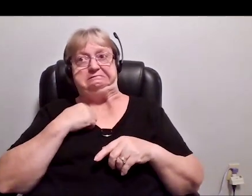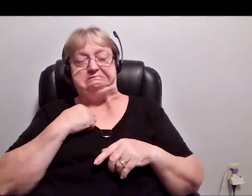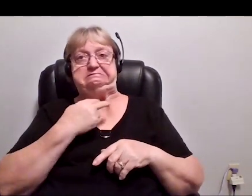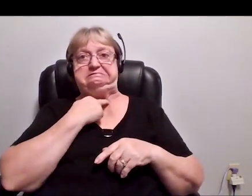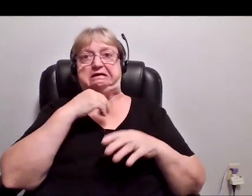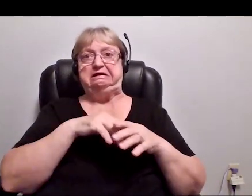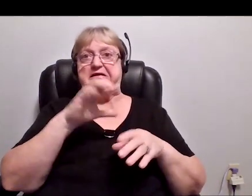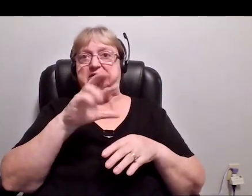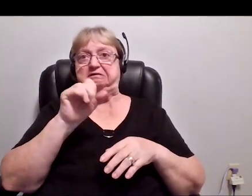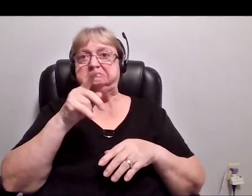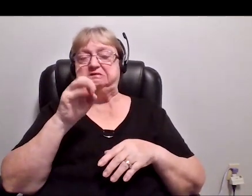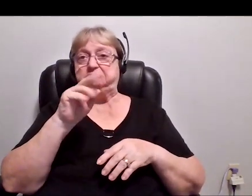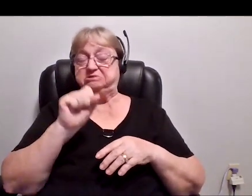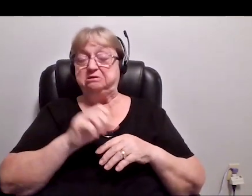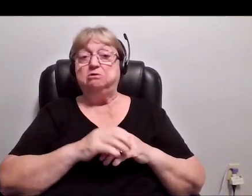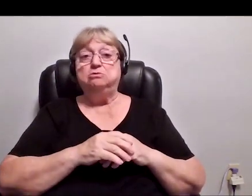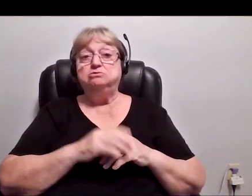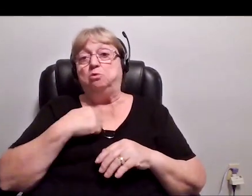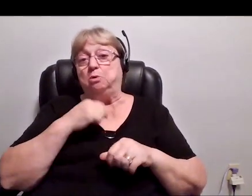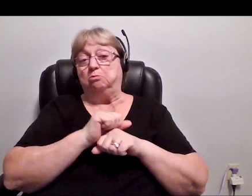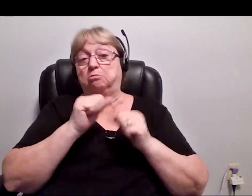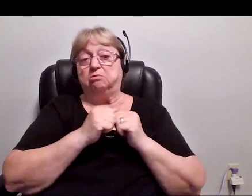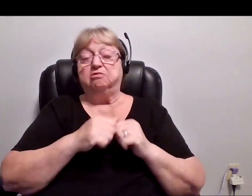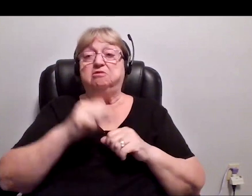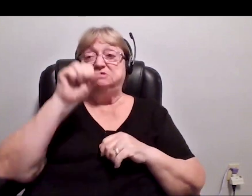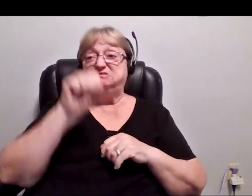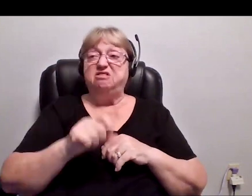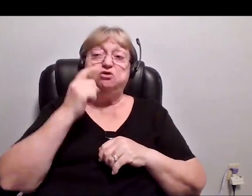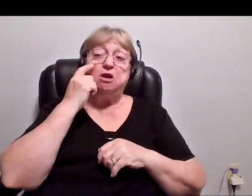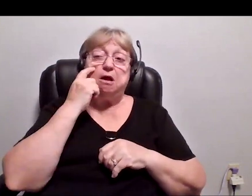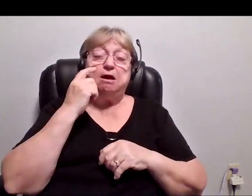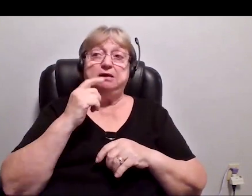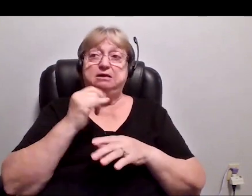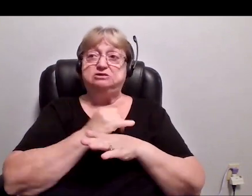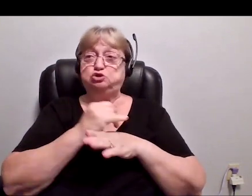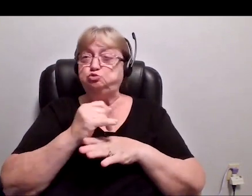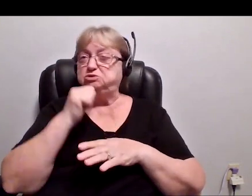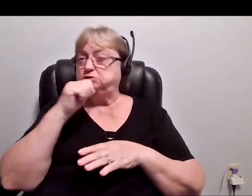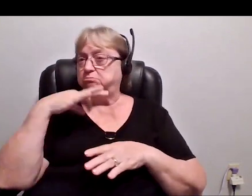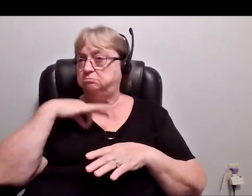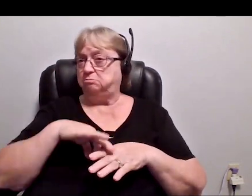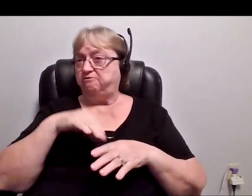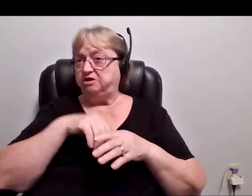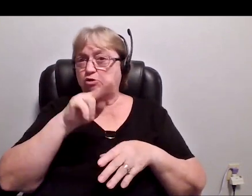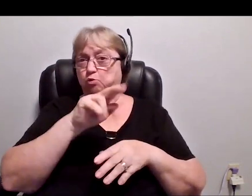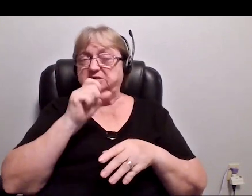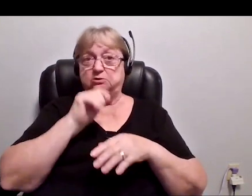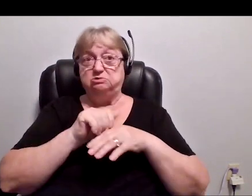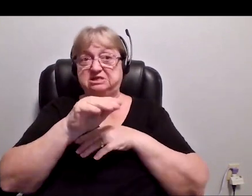We were able to work with the Southern Eye Institute, a nonprofit in the US that was sending medical supplies to Sierra Leone.